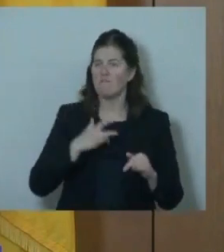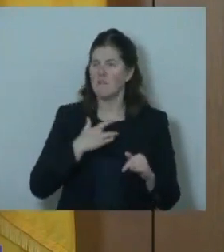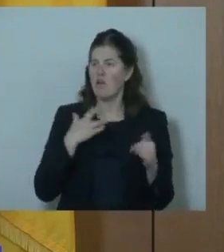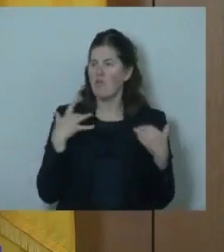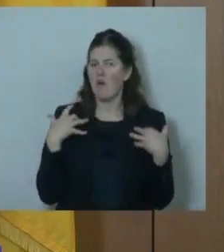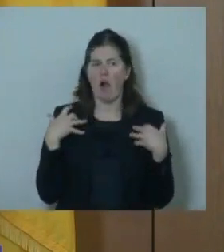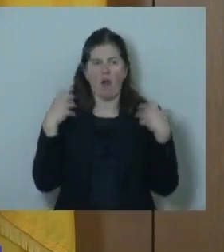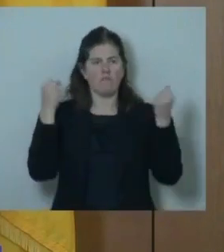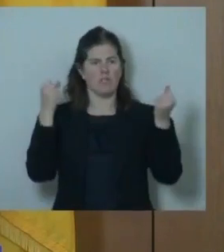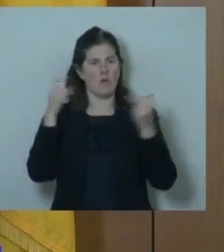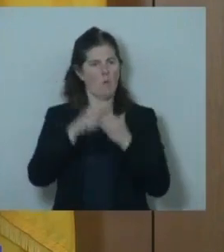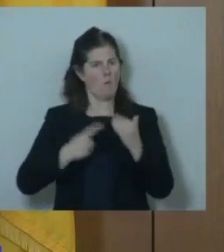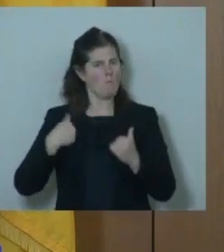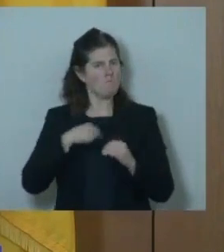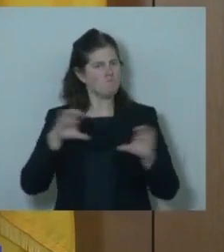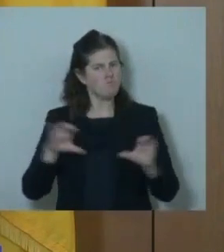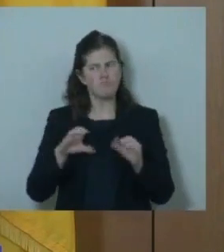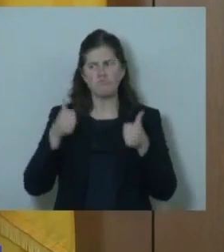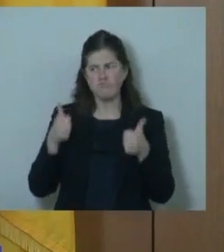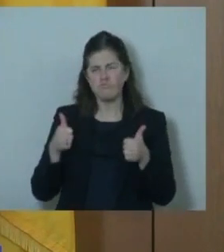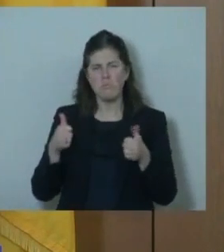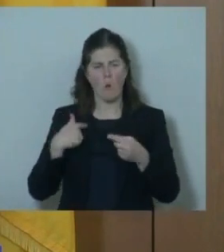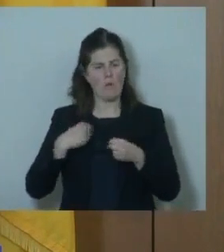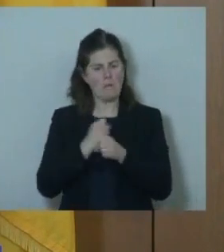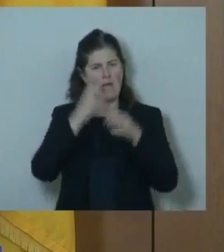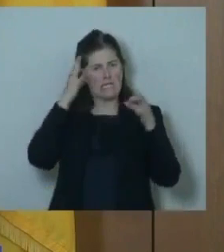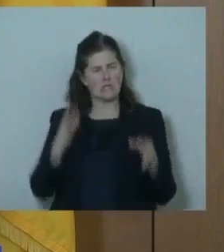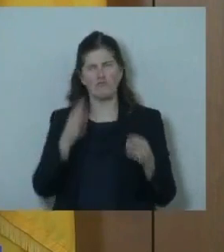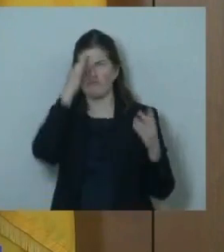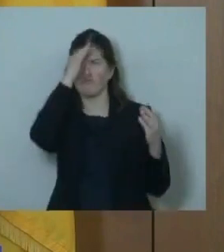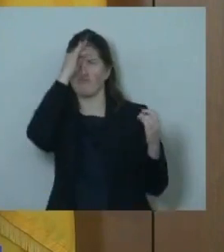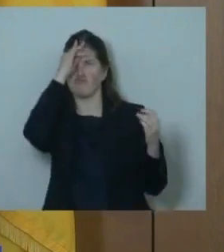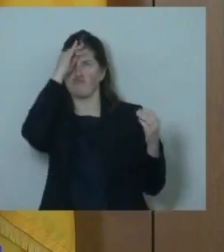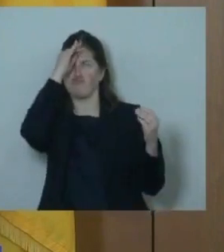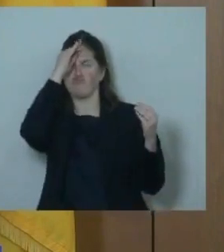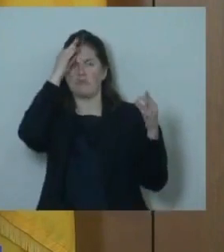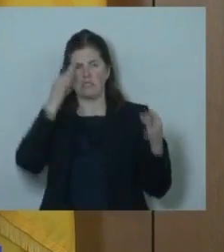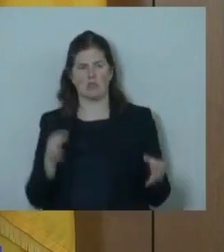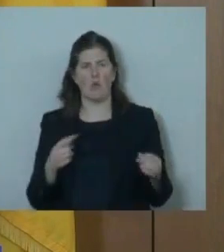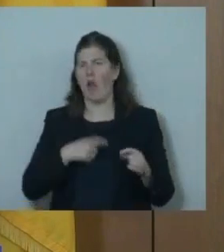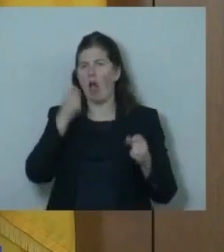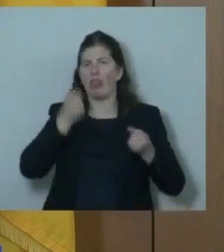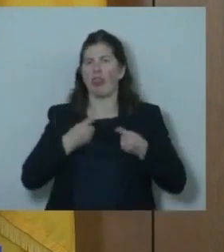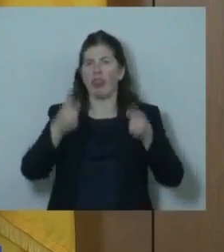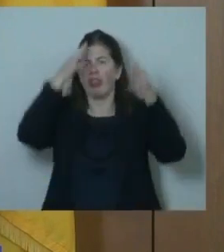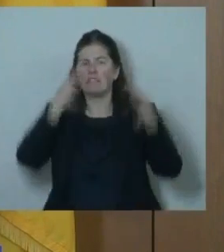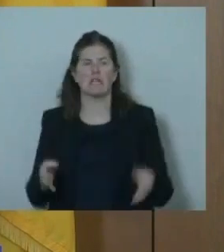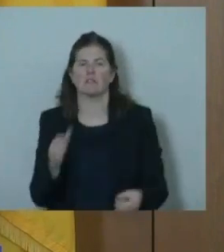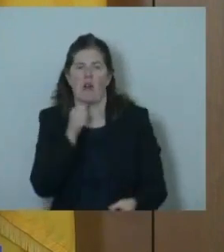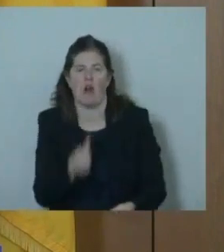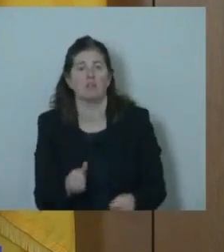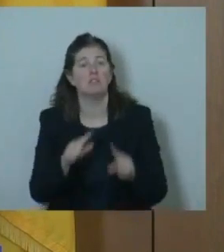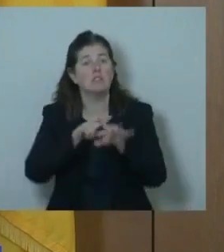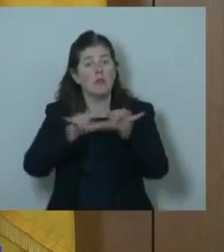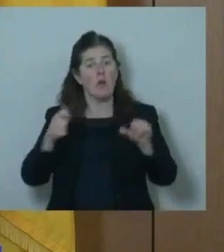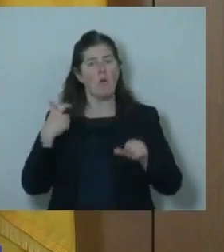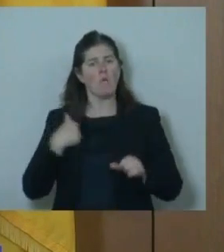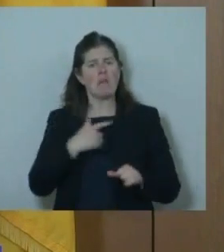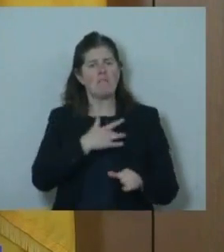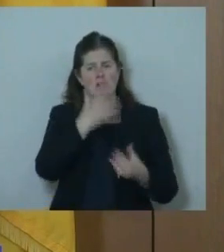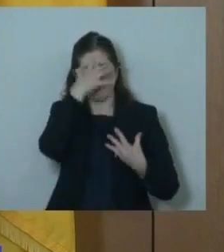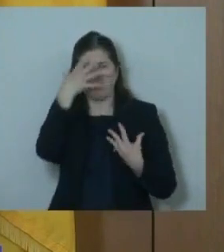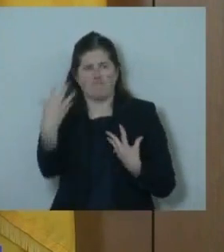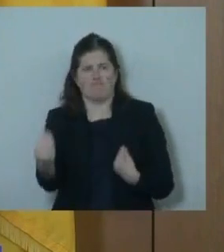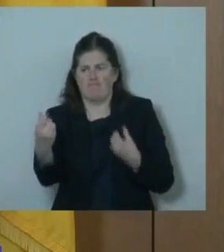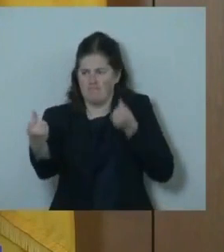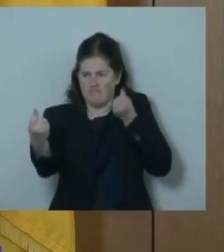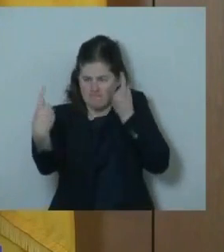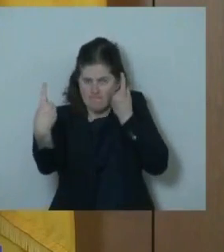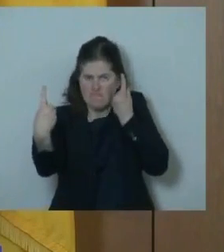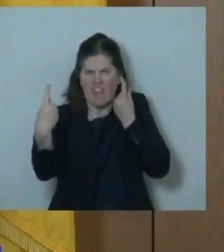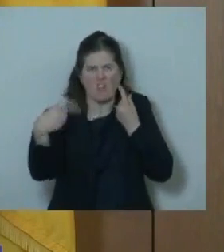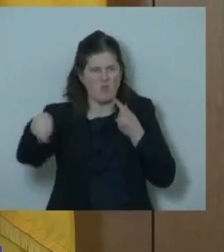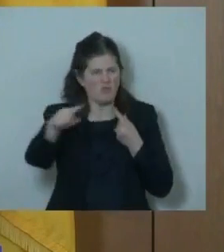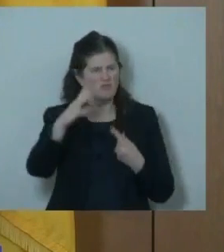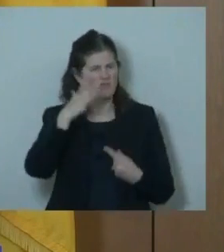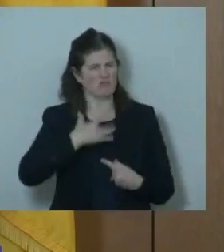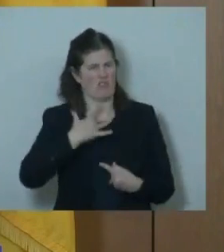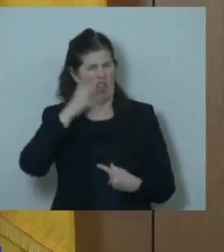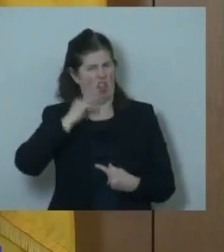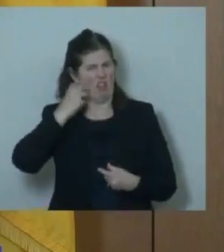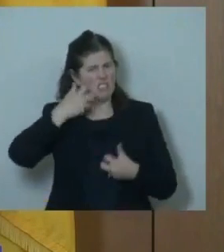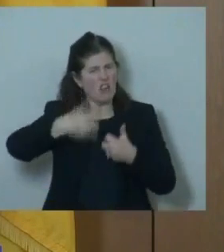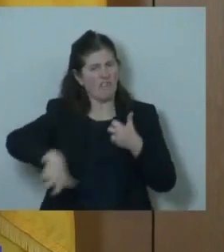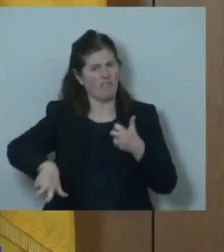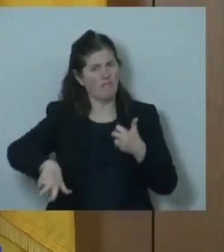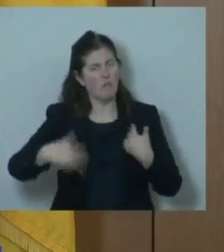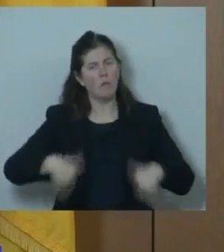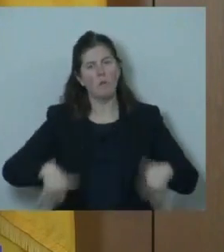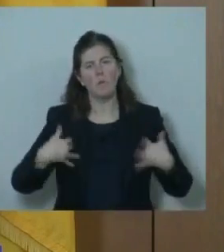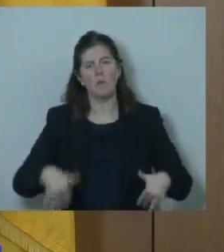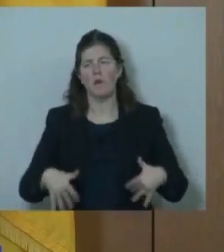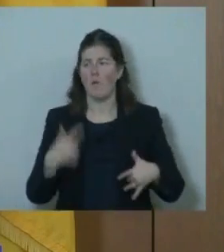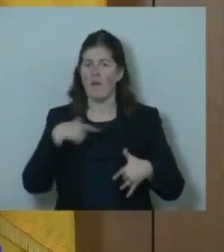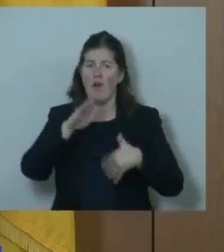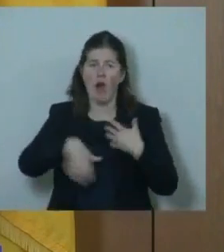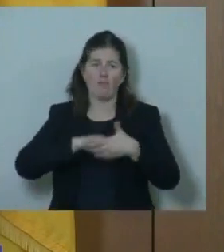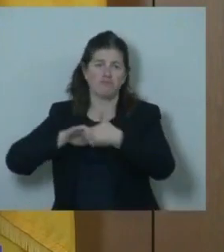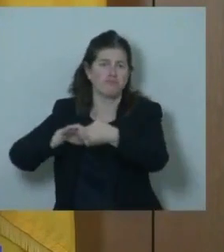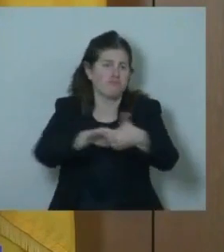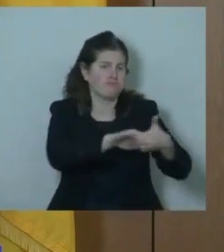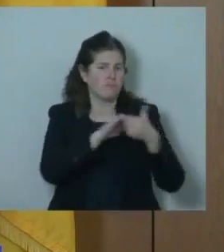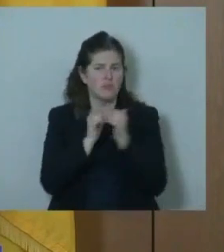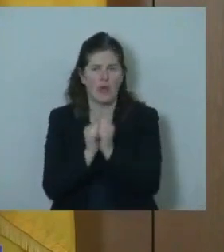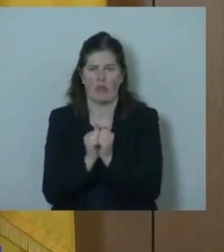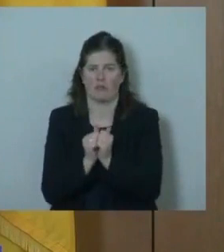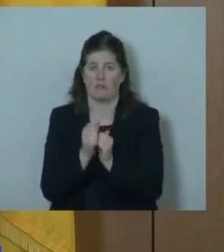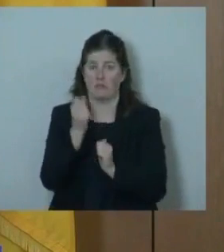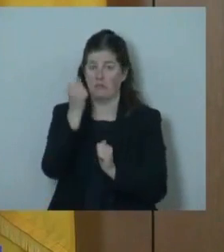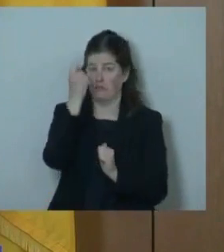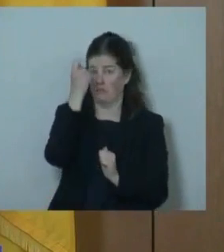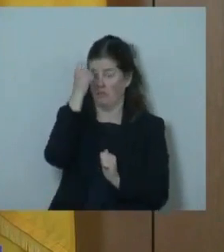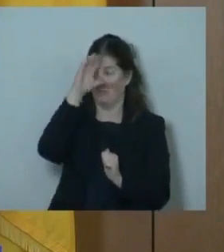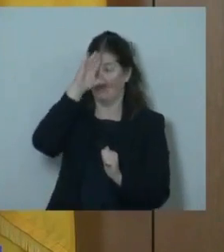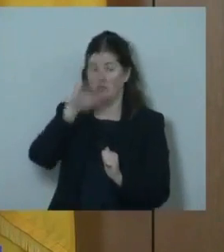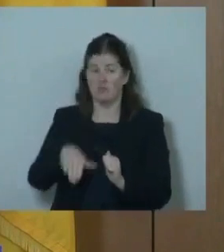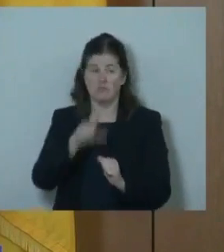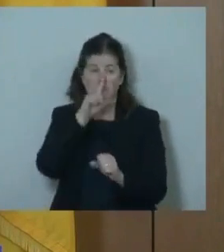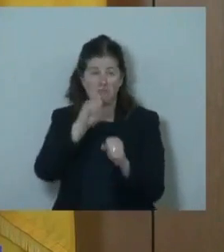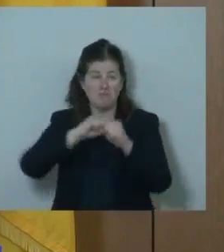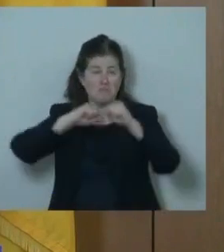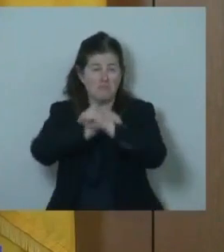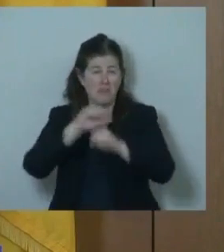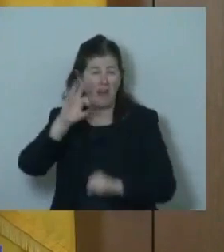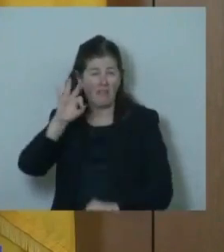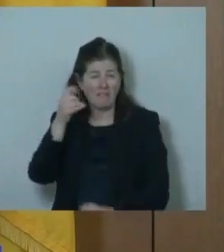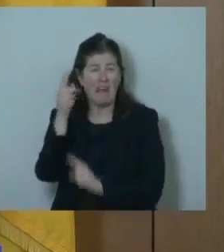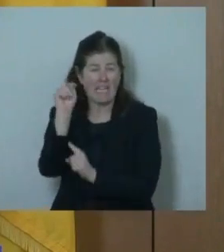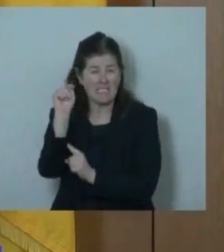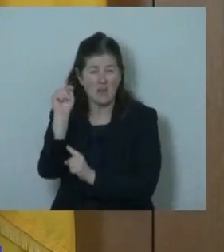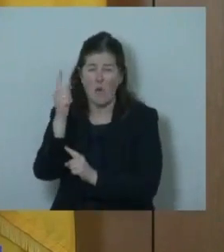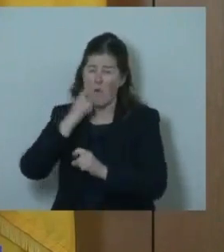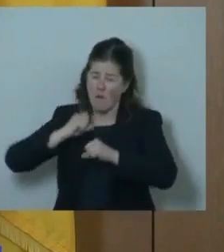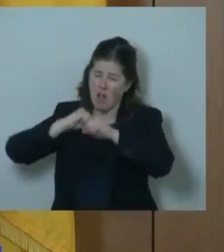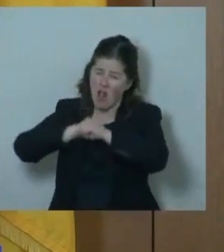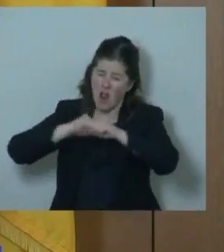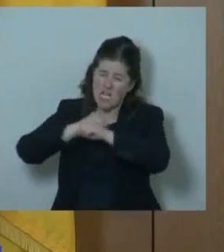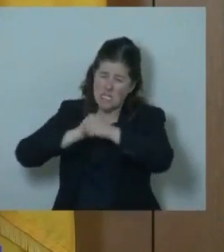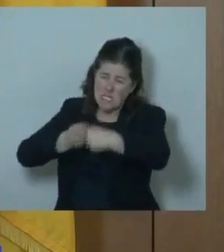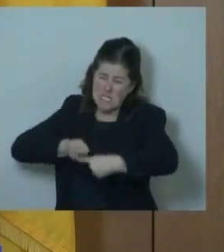I WANT NEW MEXICANS TO FEEL, I HOPE, BOTH CONFIDENT ABOUT WHAT WE DO, HOW WE MAKE DECISIONS, AND ALSO KNOW WE HAVE REAL EMPATHY ABOUT JUST HOW TOUGH THIS IS AND THAT THIS IS A FIGHT